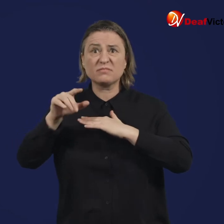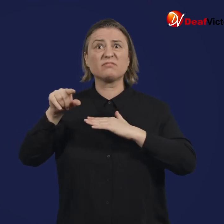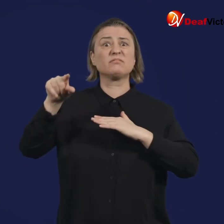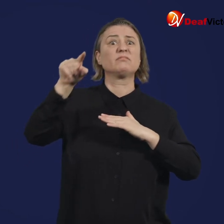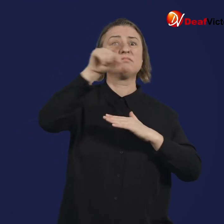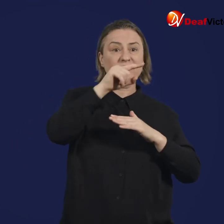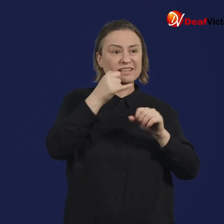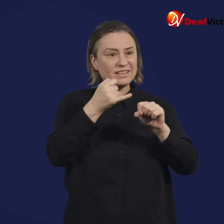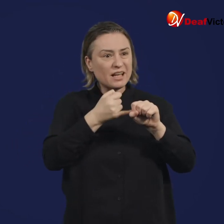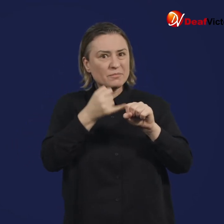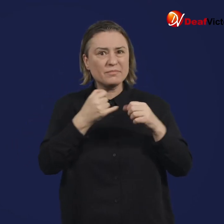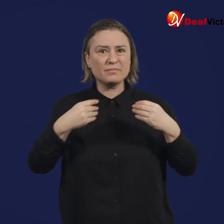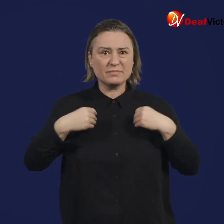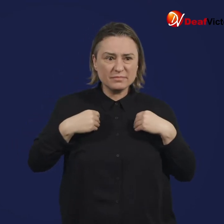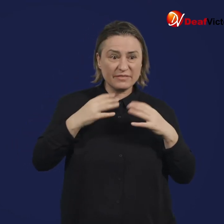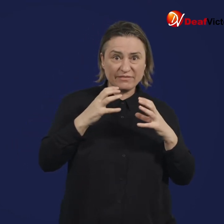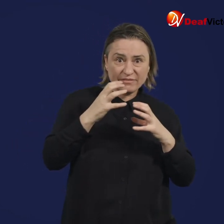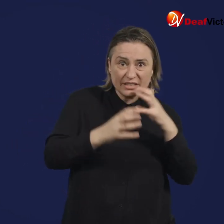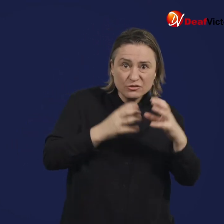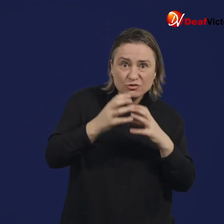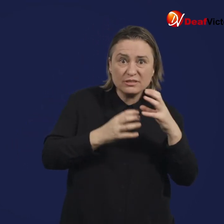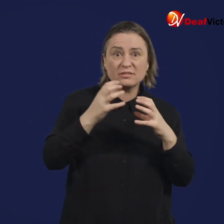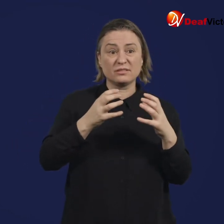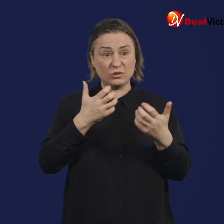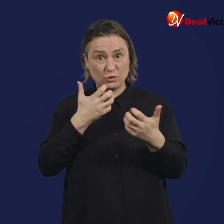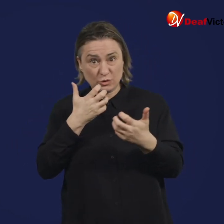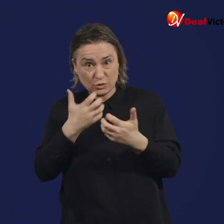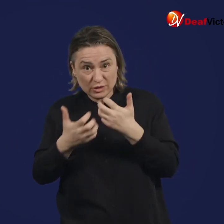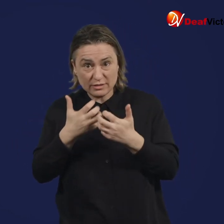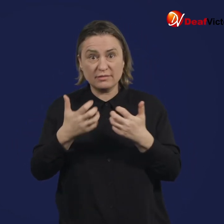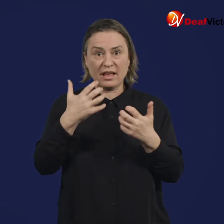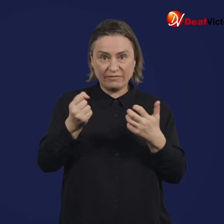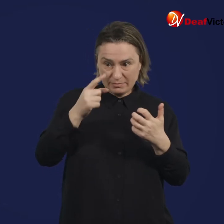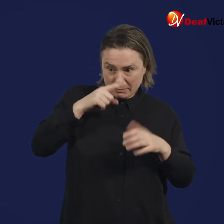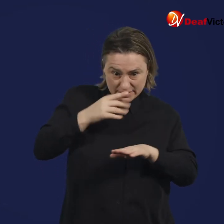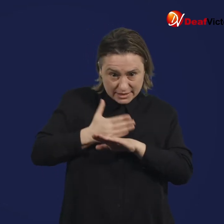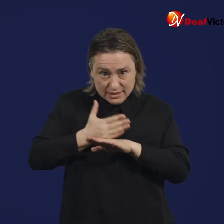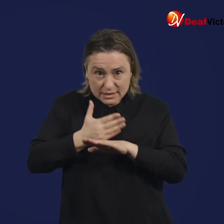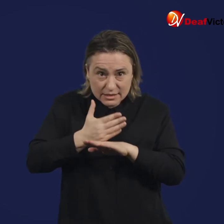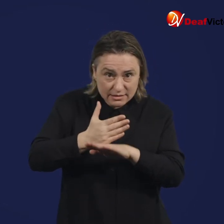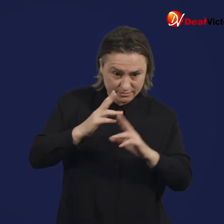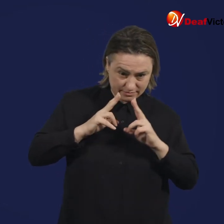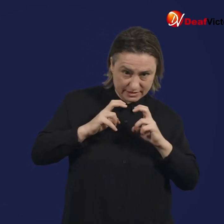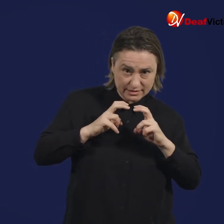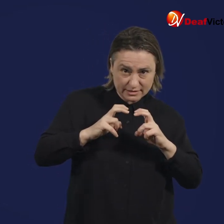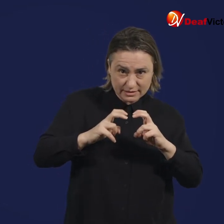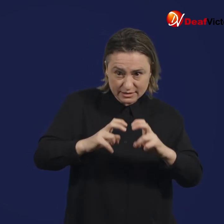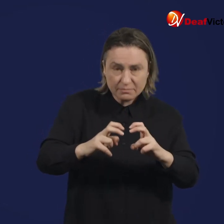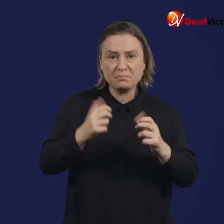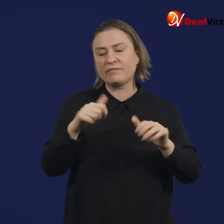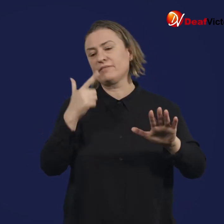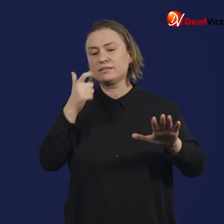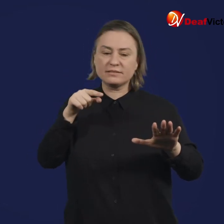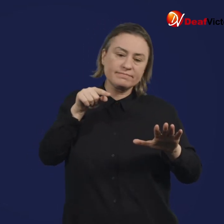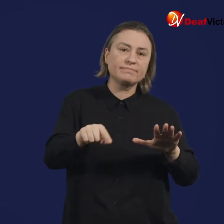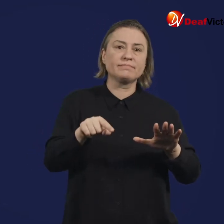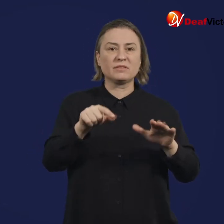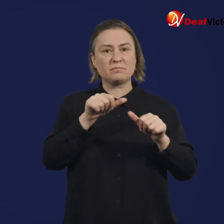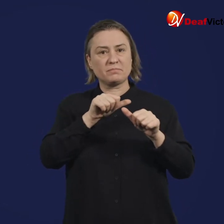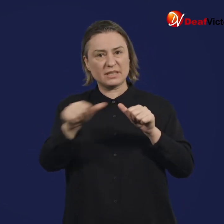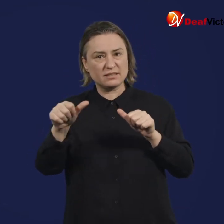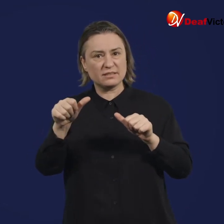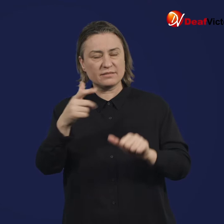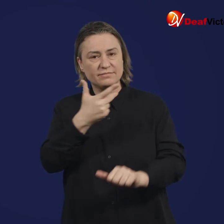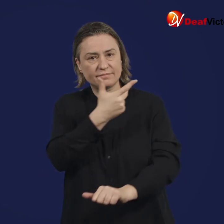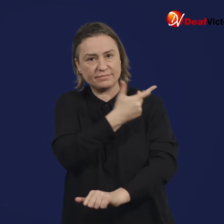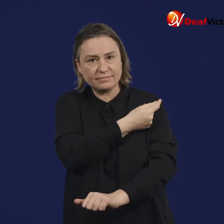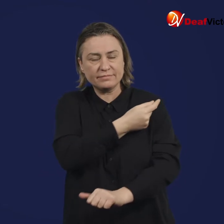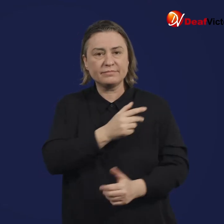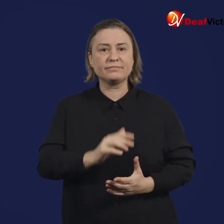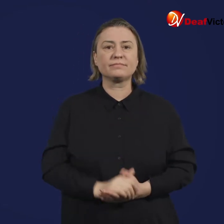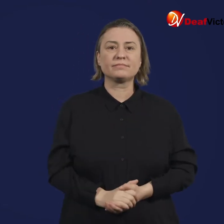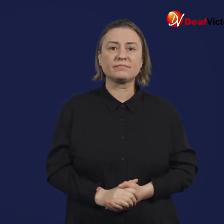and collaboration between governments, scientists, manufacturers, and distributors around the globe.